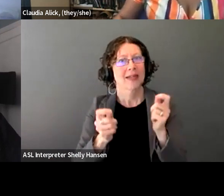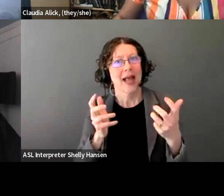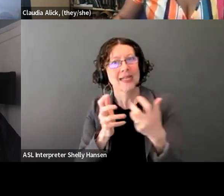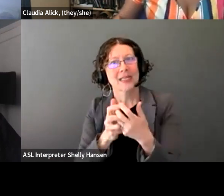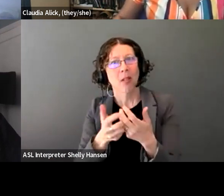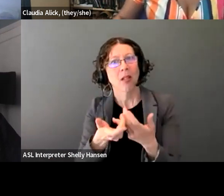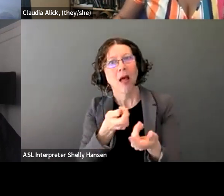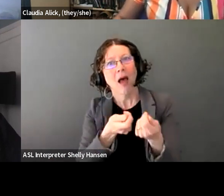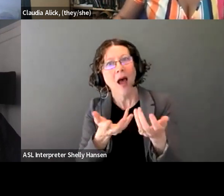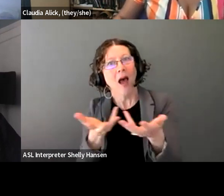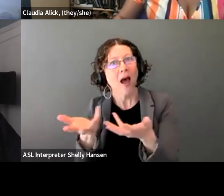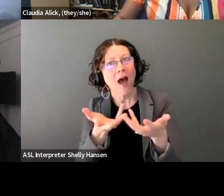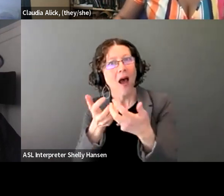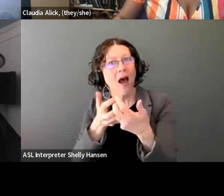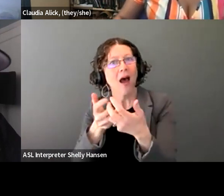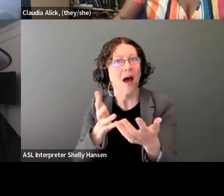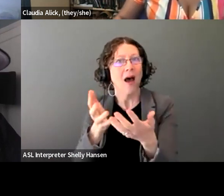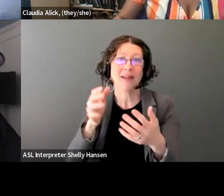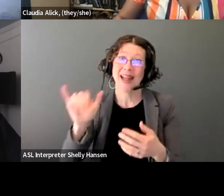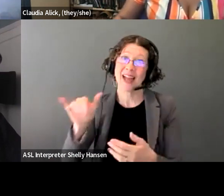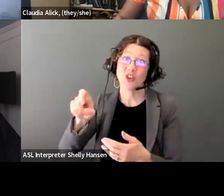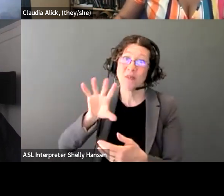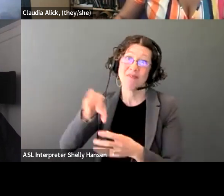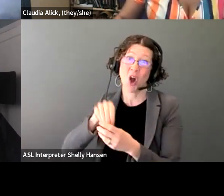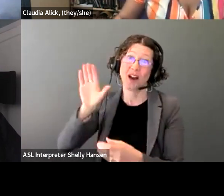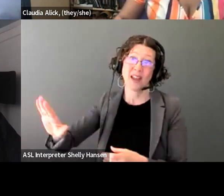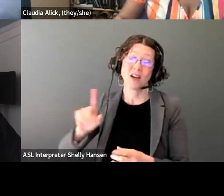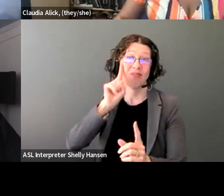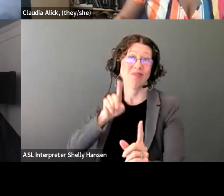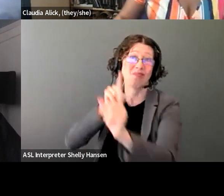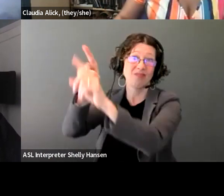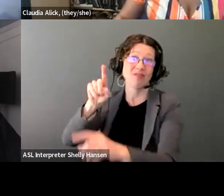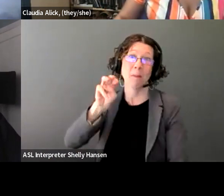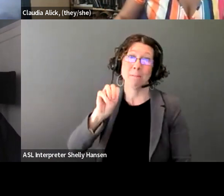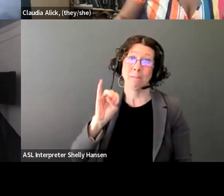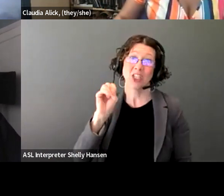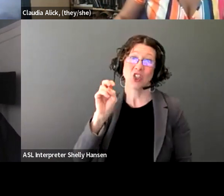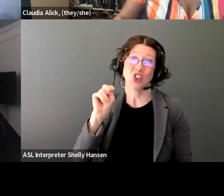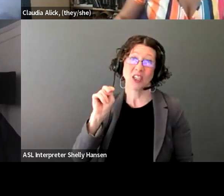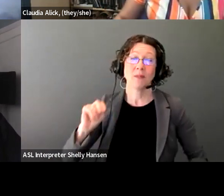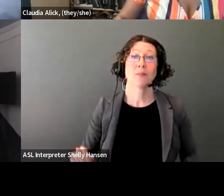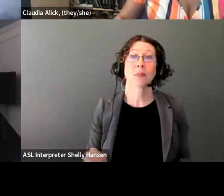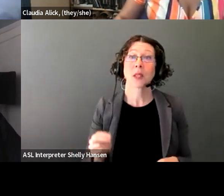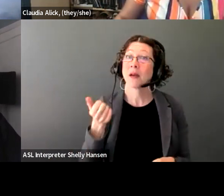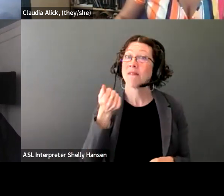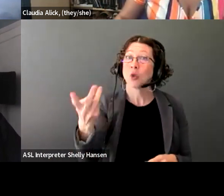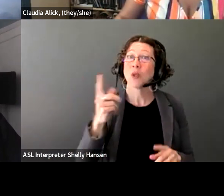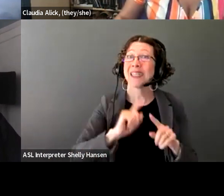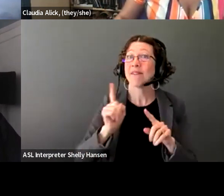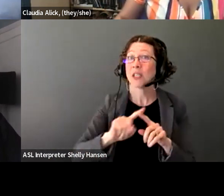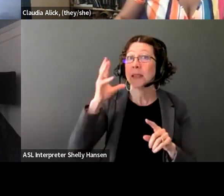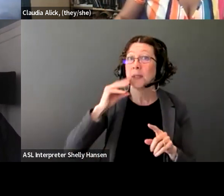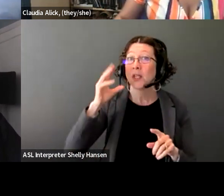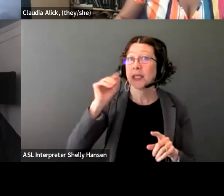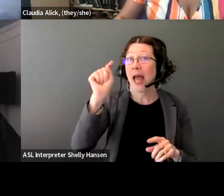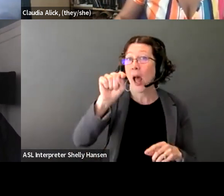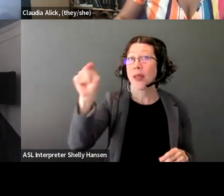I think there's been a few different experiences I had that lean towards a positive experience.